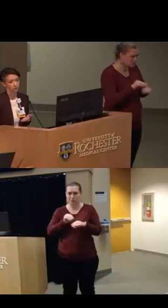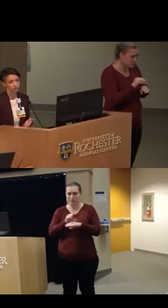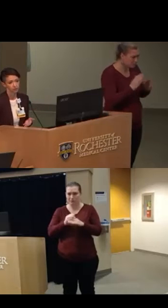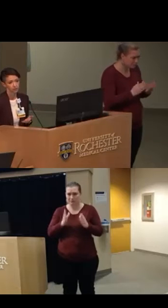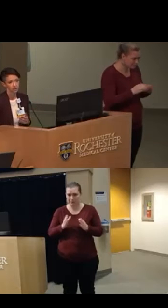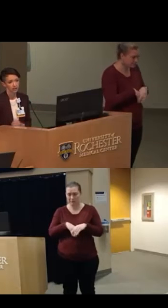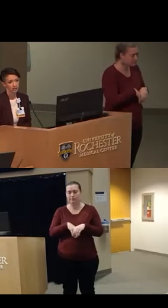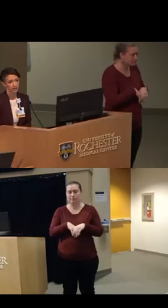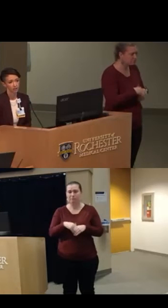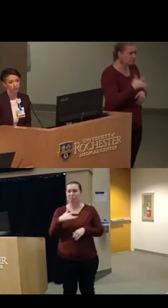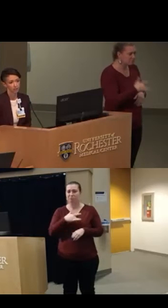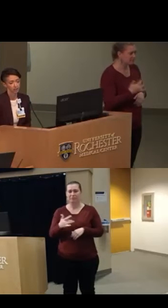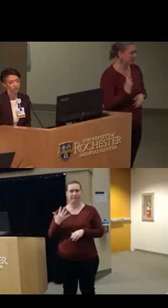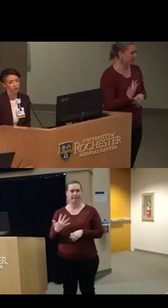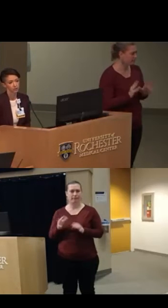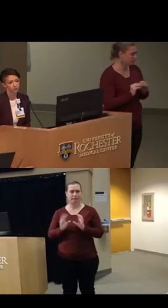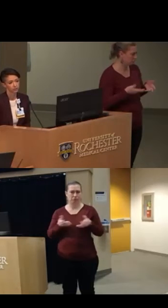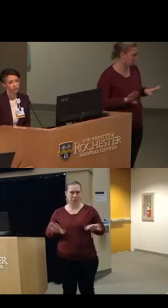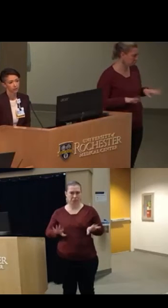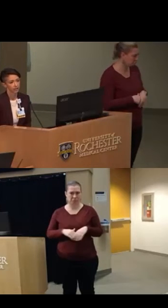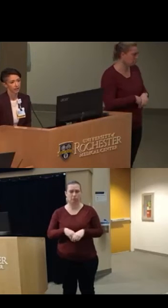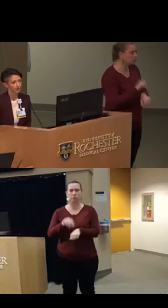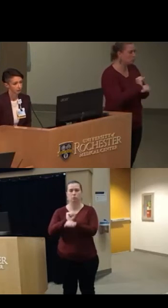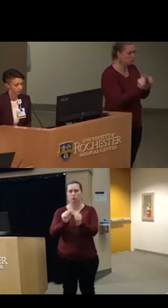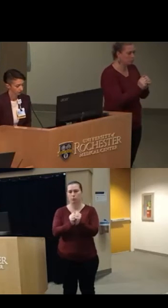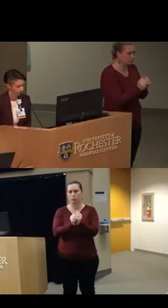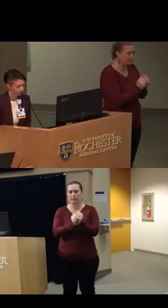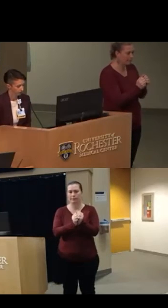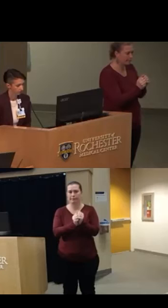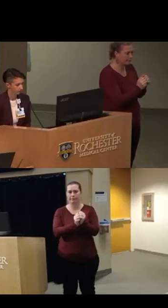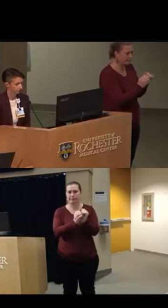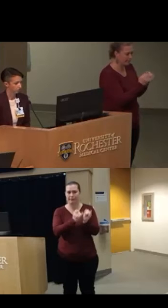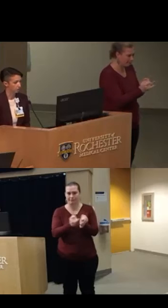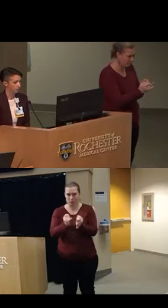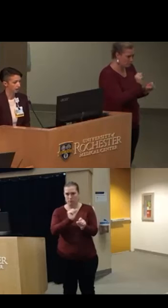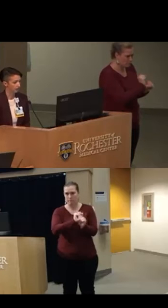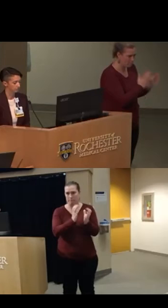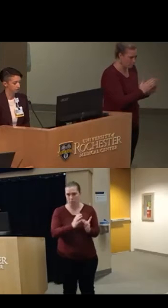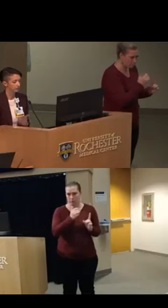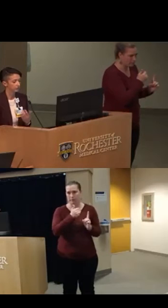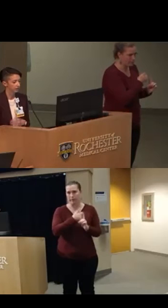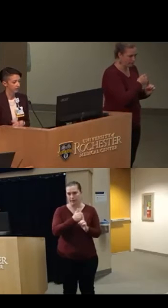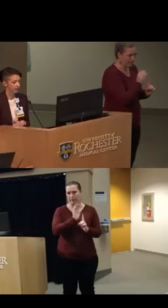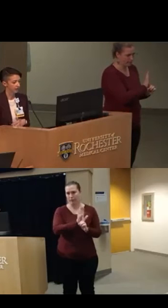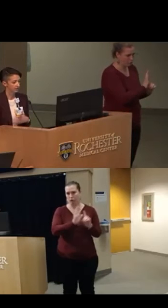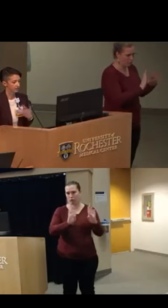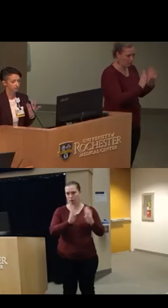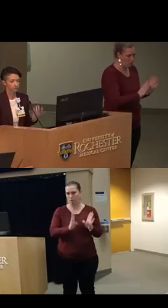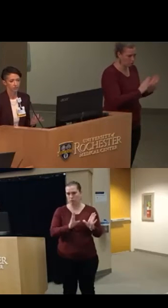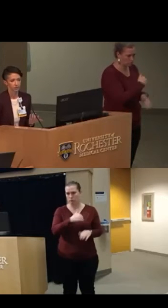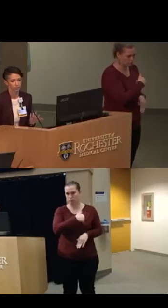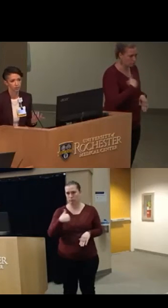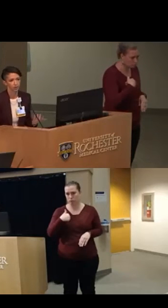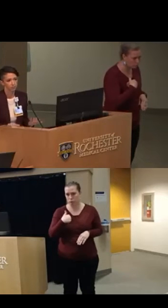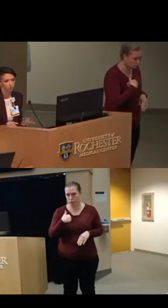are fewer and working with individuals and their households um who are employees and doing couples